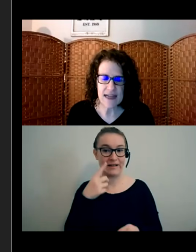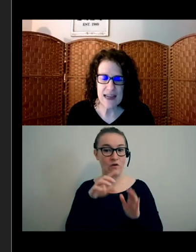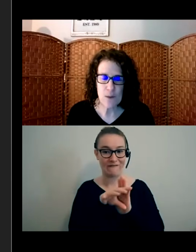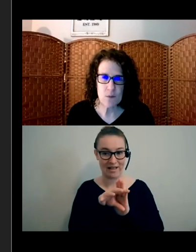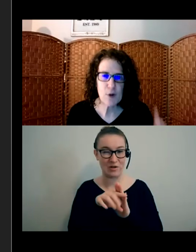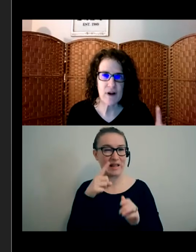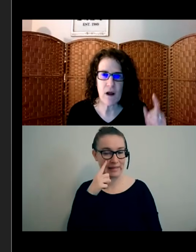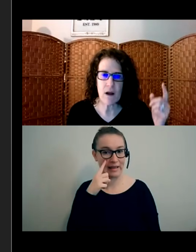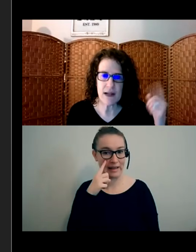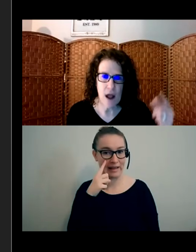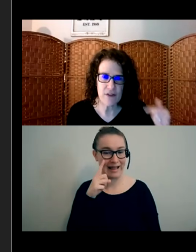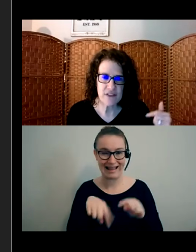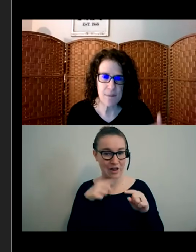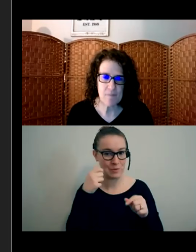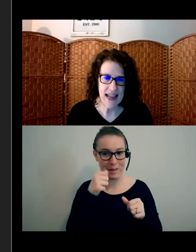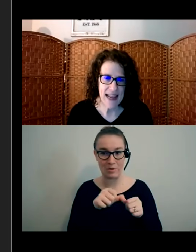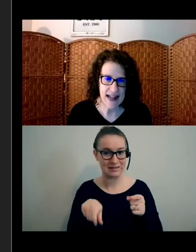I can't remember -- on the top of my head.